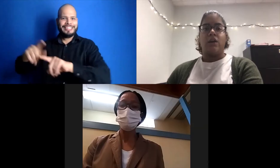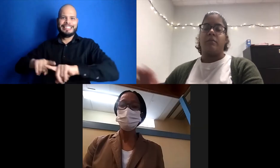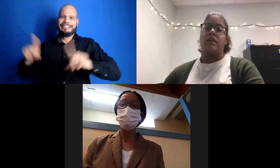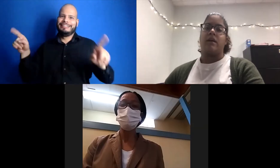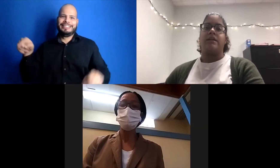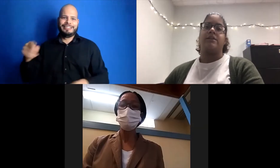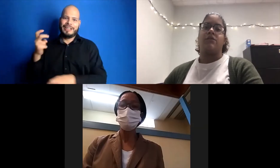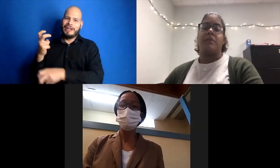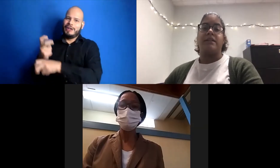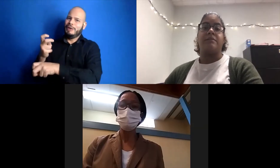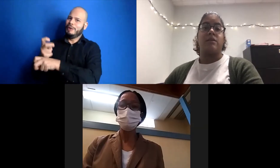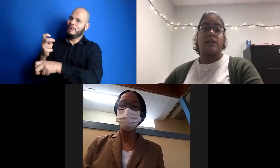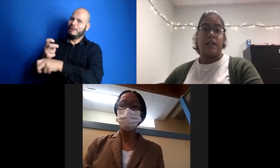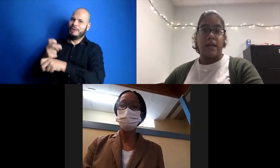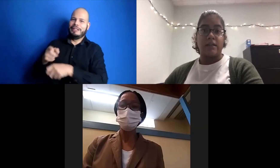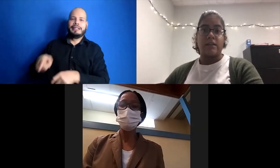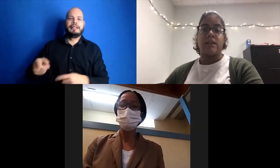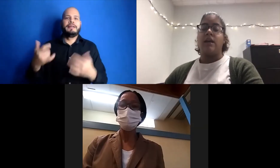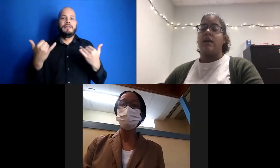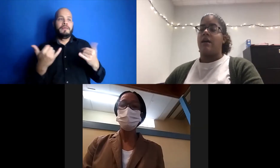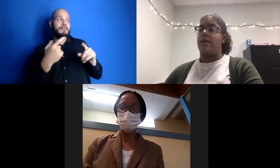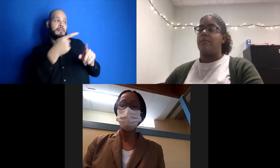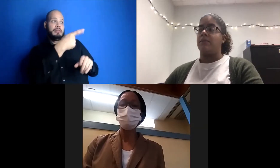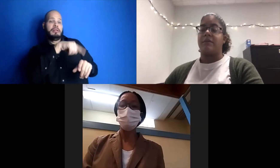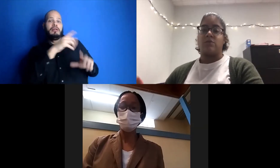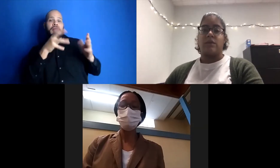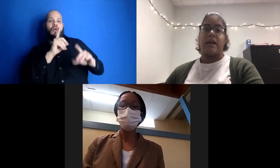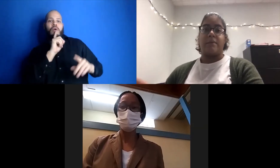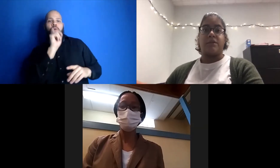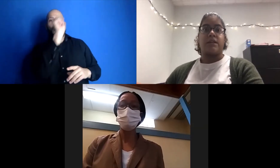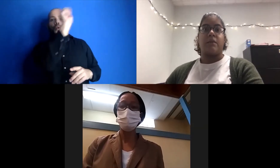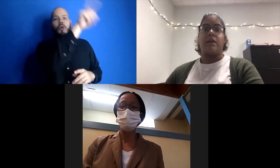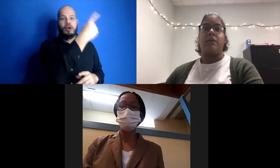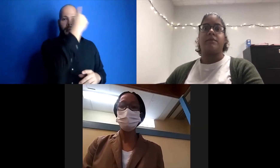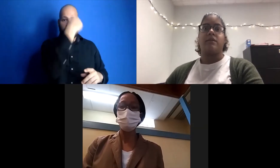be a lot easier for me to speak with clients um especially with the captions coming up so that's